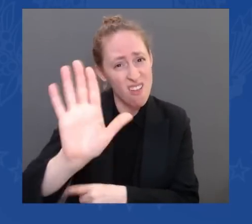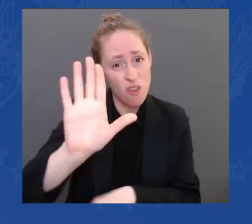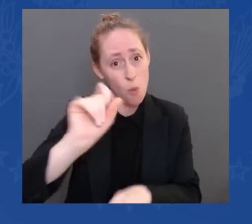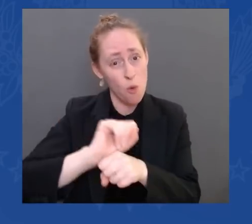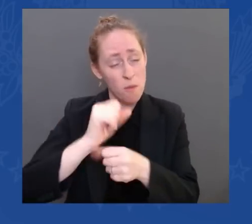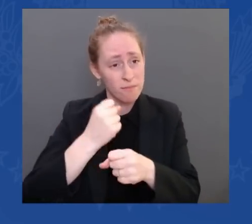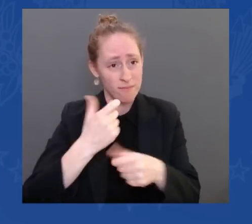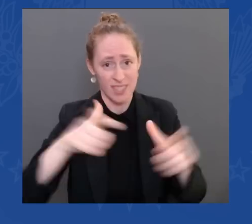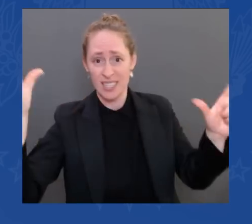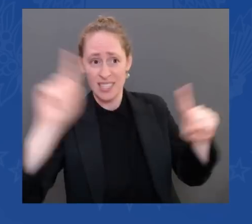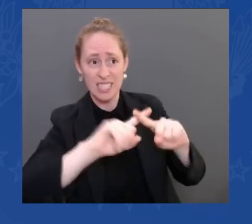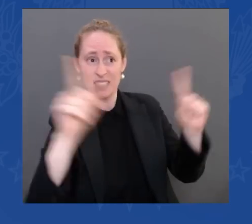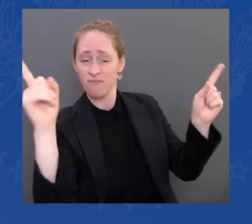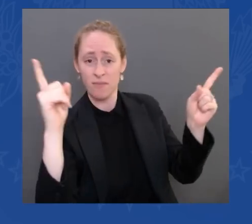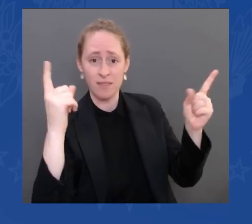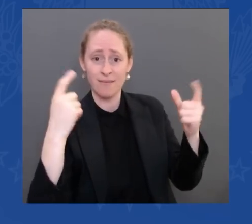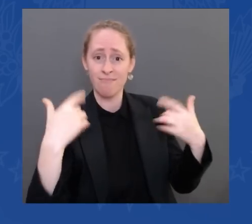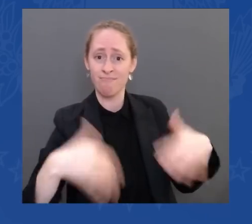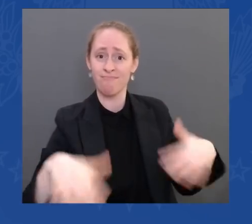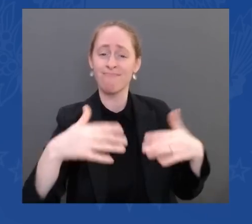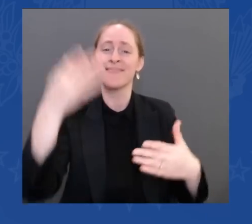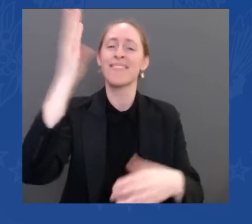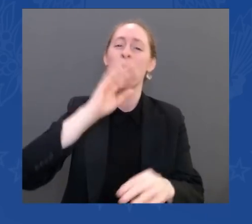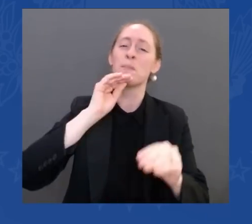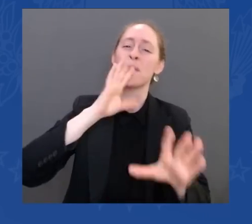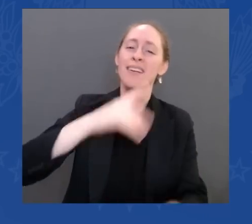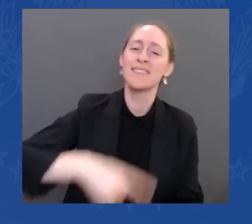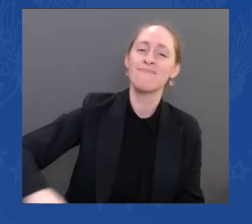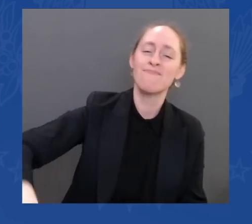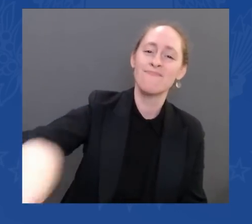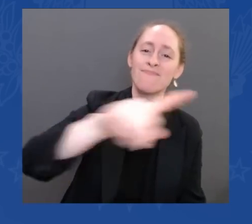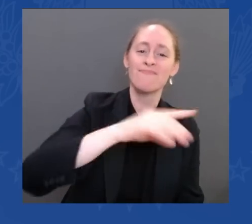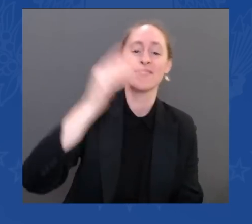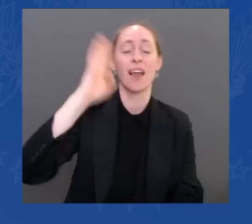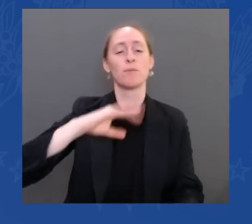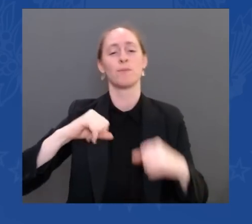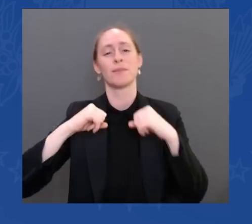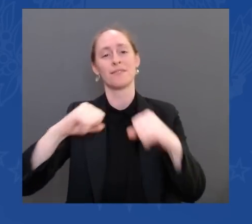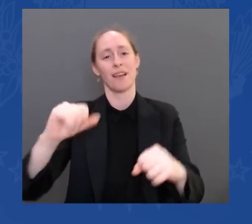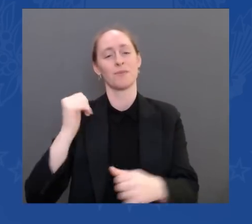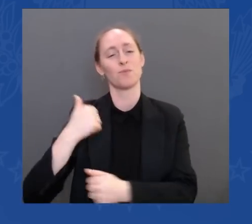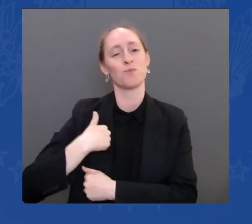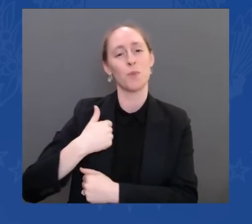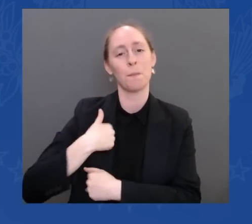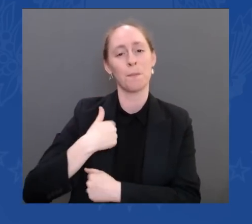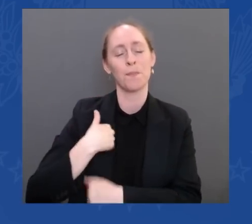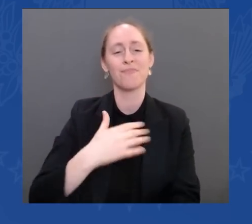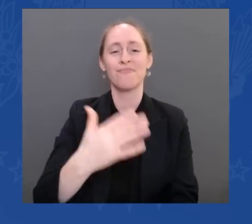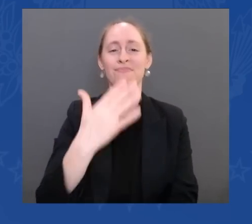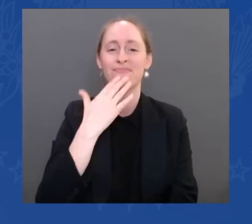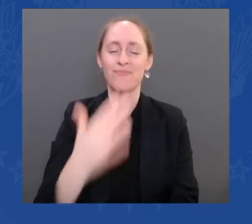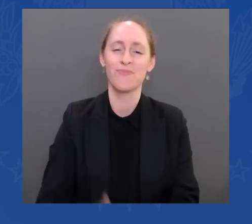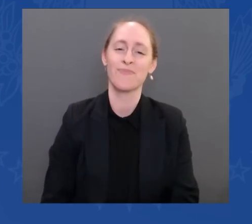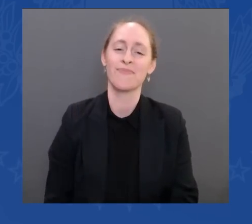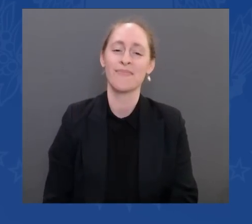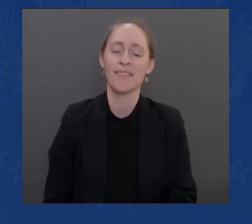Thank you so much.